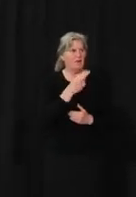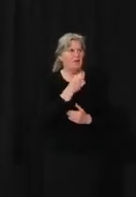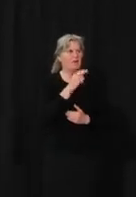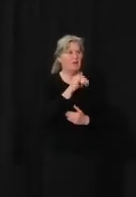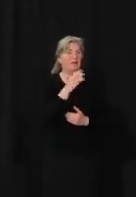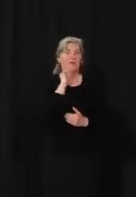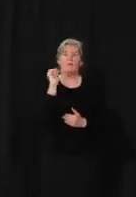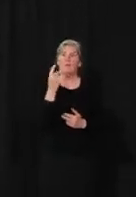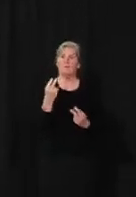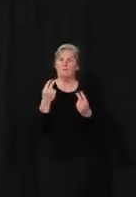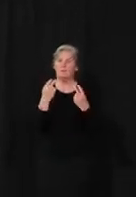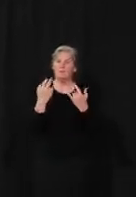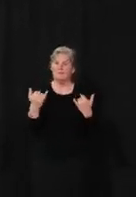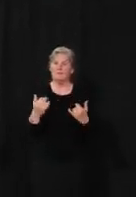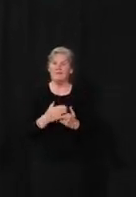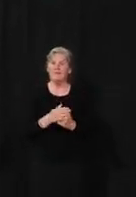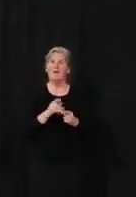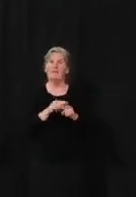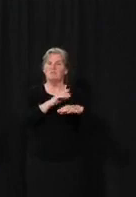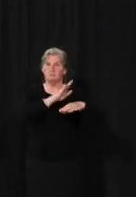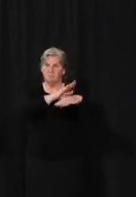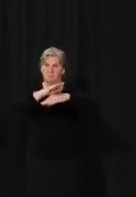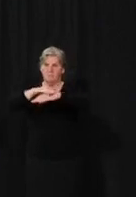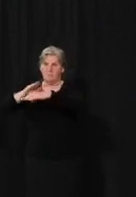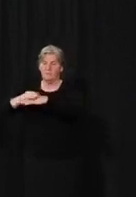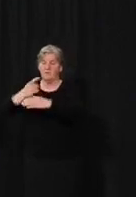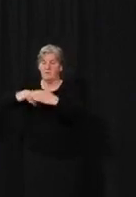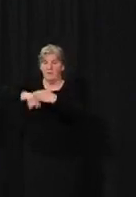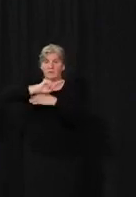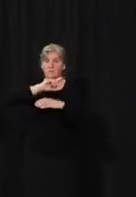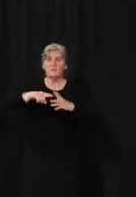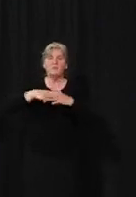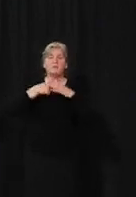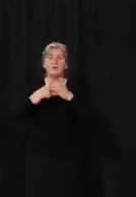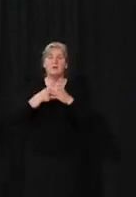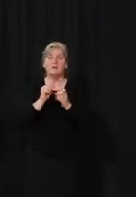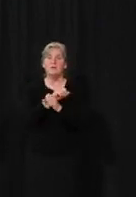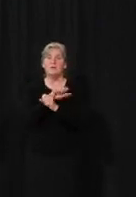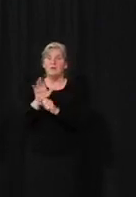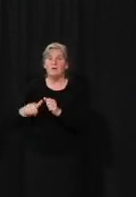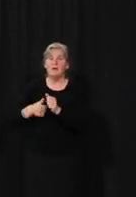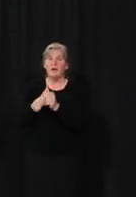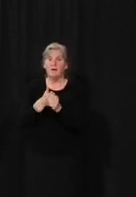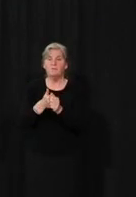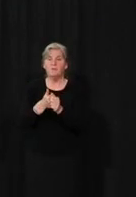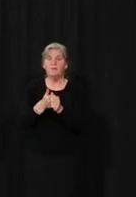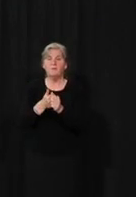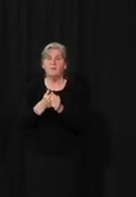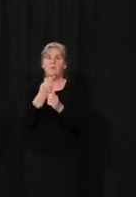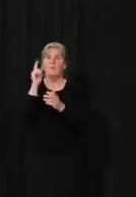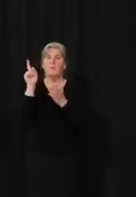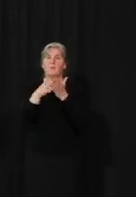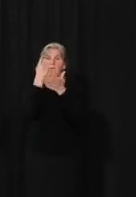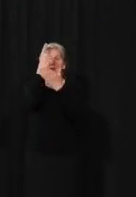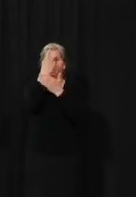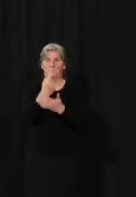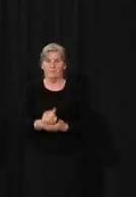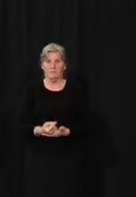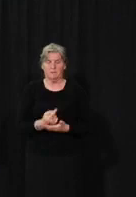today. We would like to advise everyone that beginning next week, our COVID-19 updates will go once a week rather than twice a week.